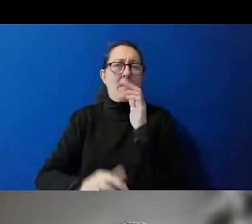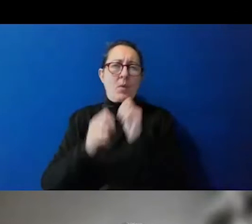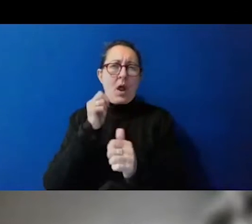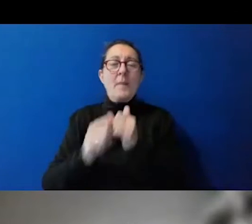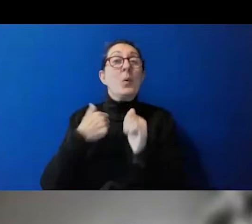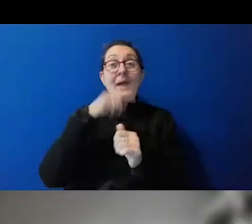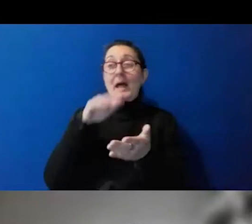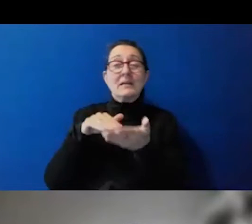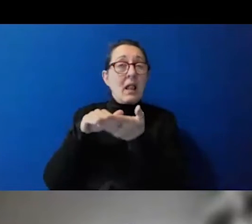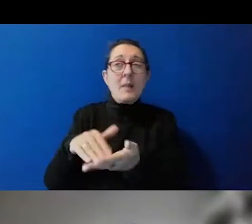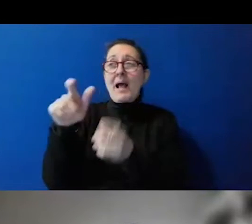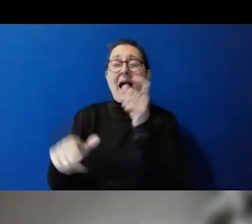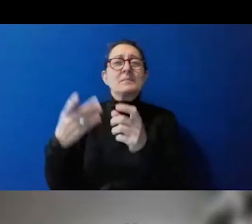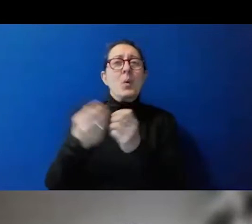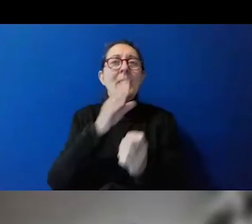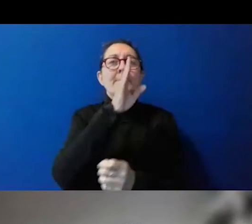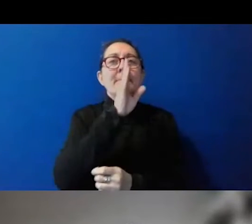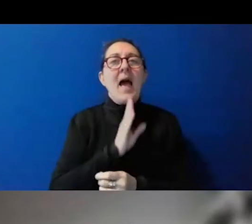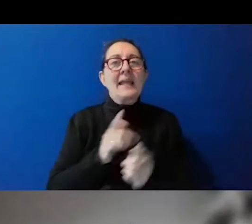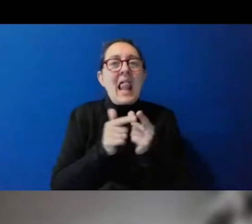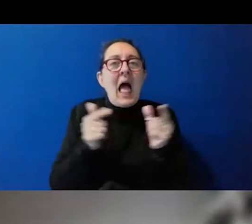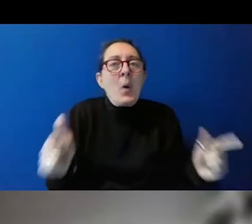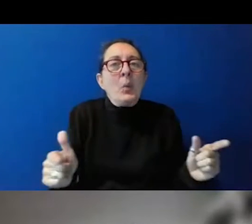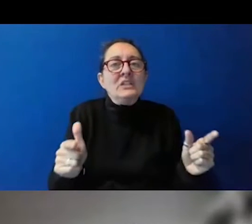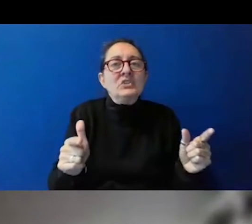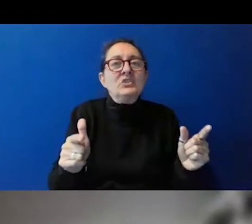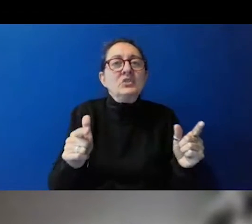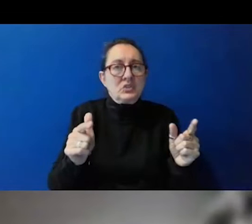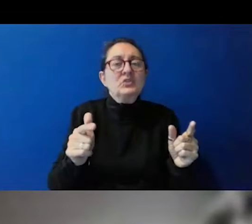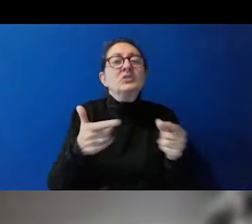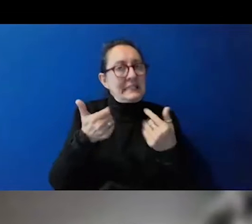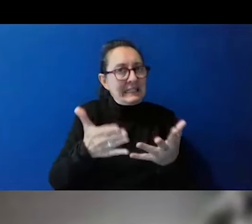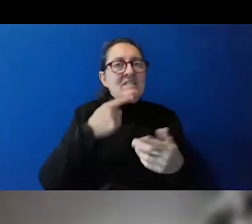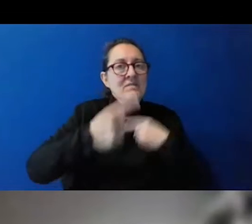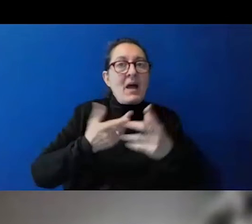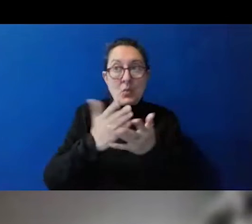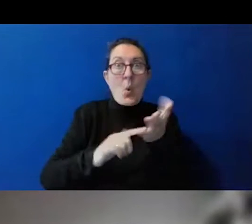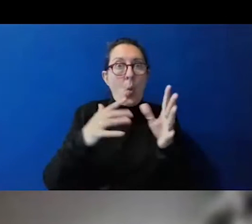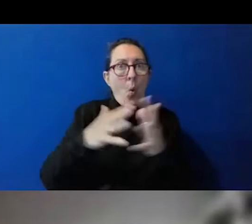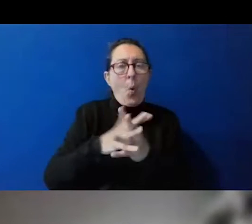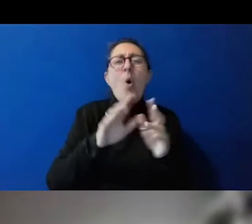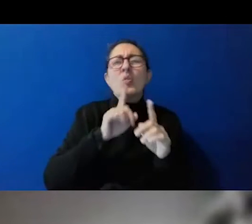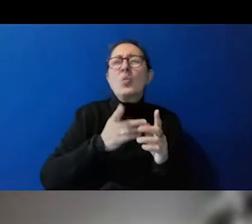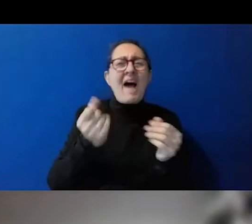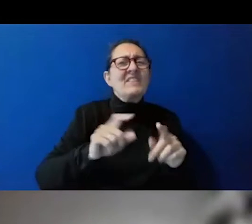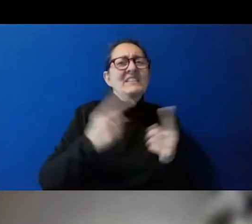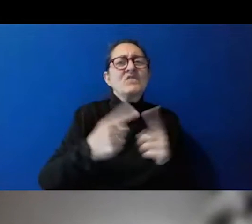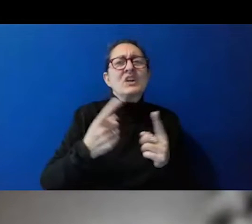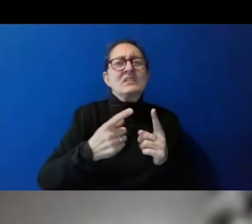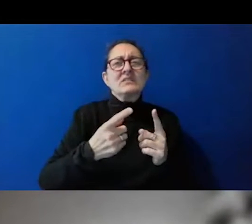legal information from a variety of approved resources um so we have a lot of resources on